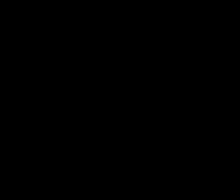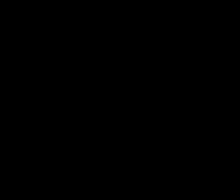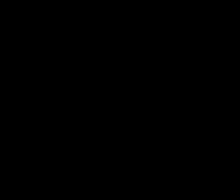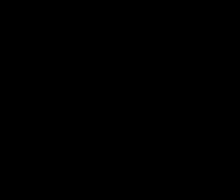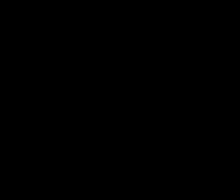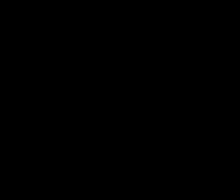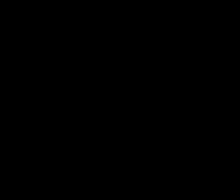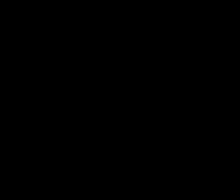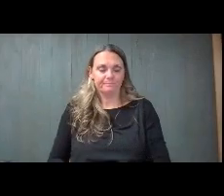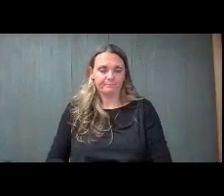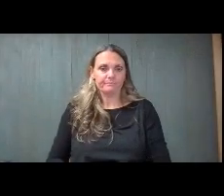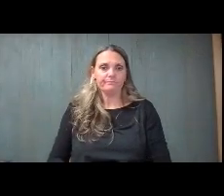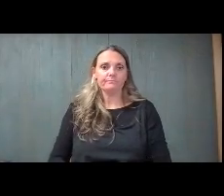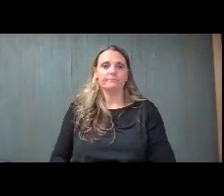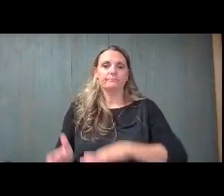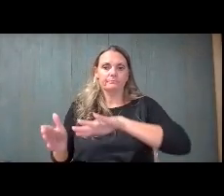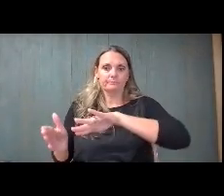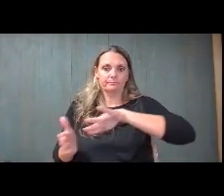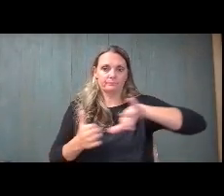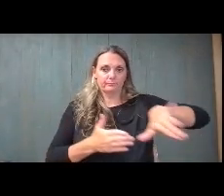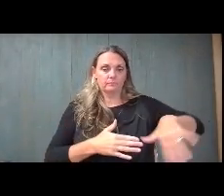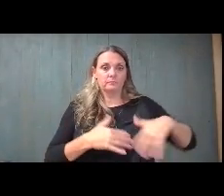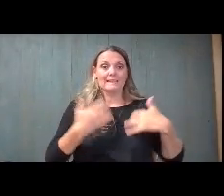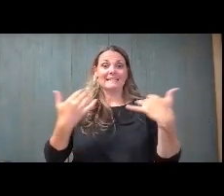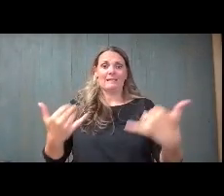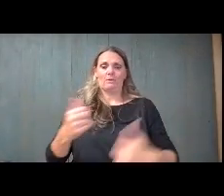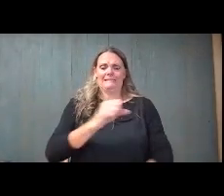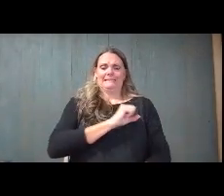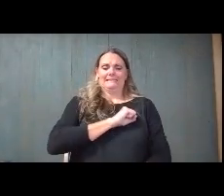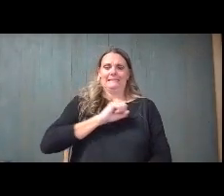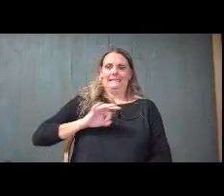Now, let's specifically look at the staff capacity component.